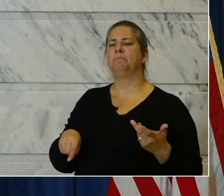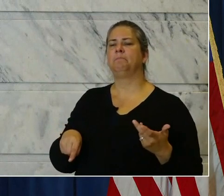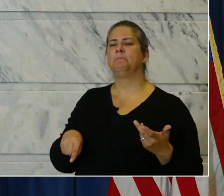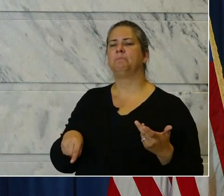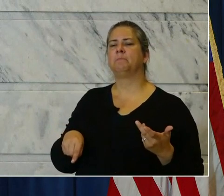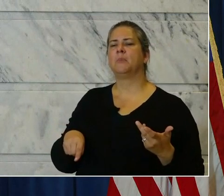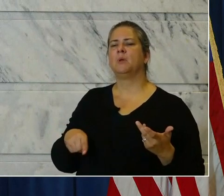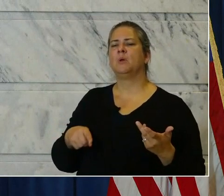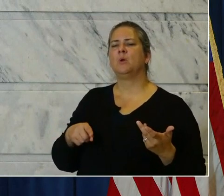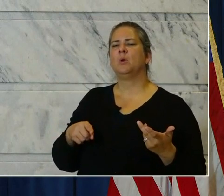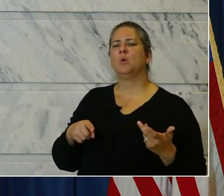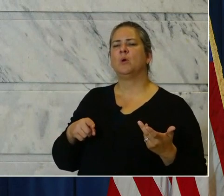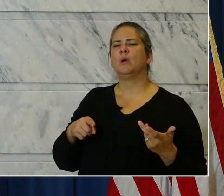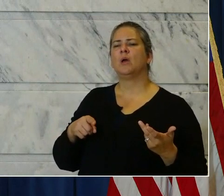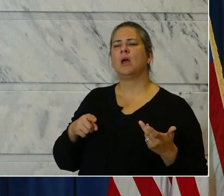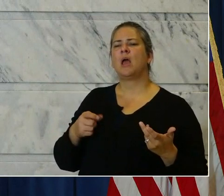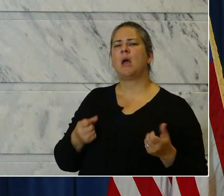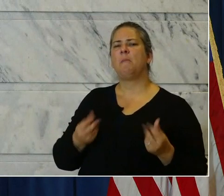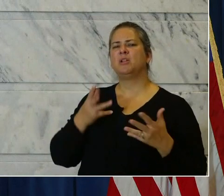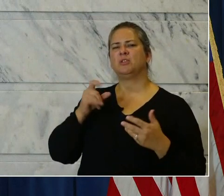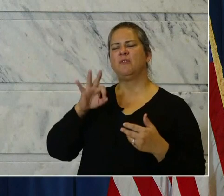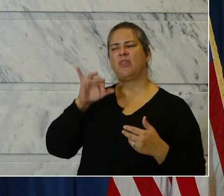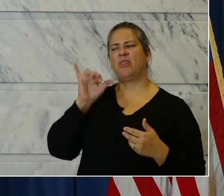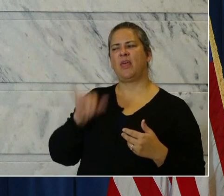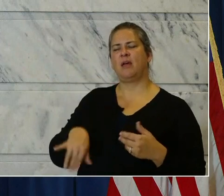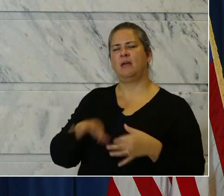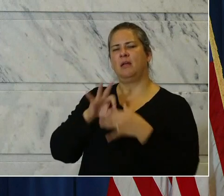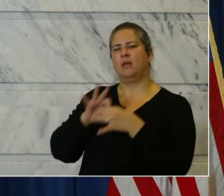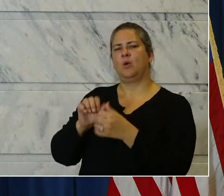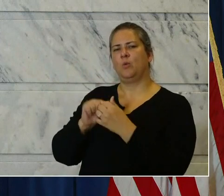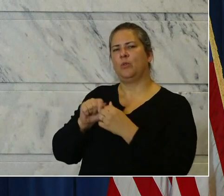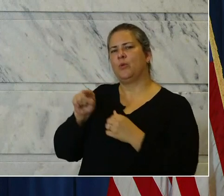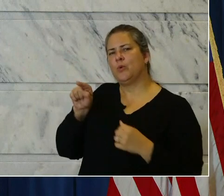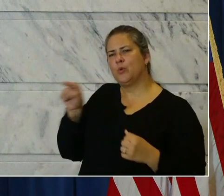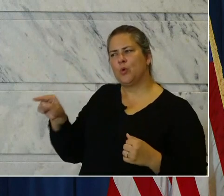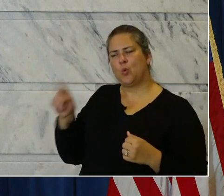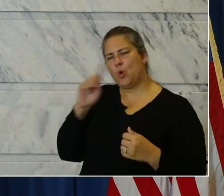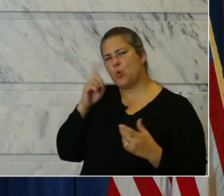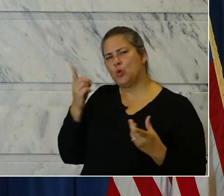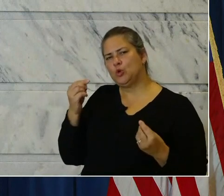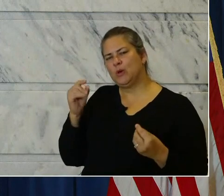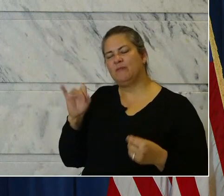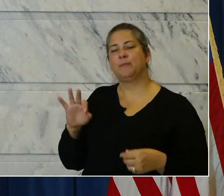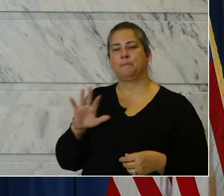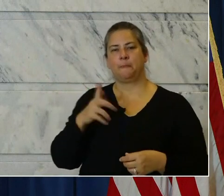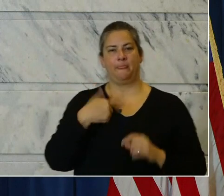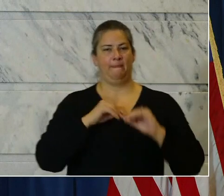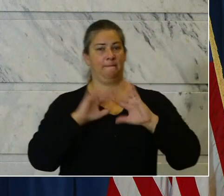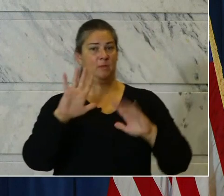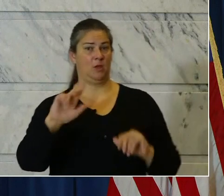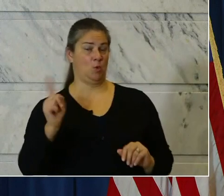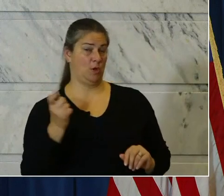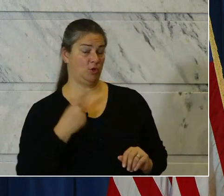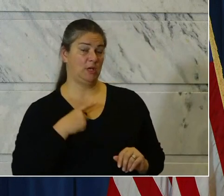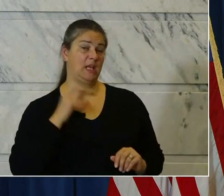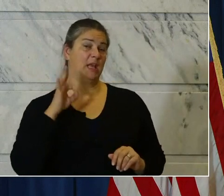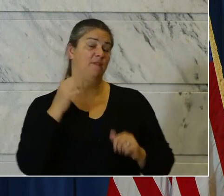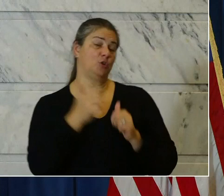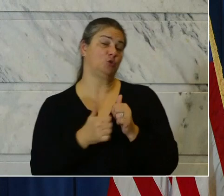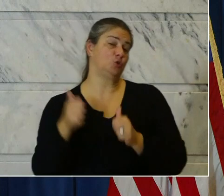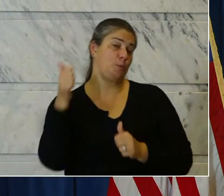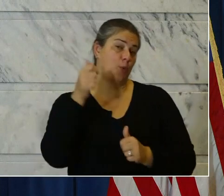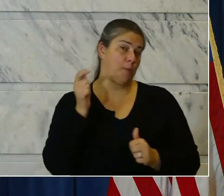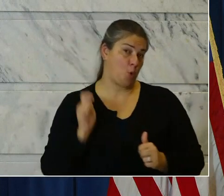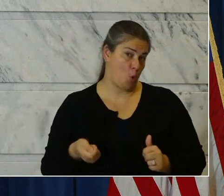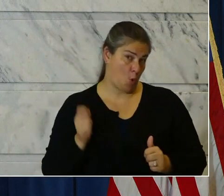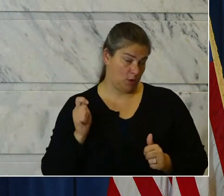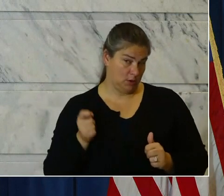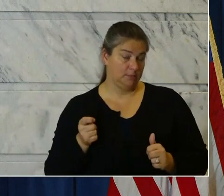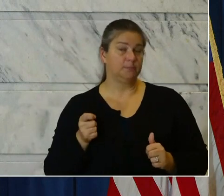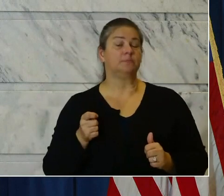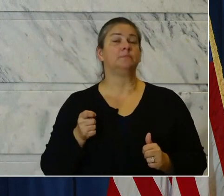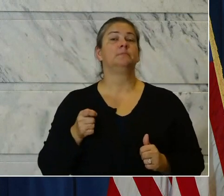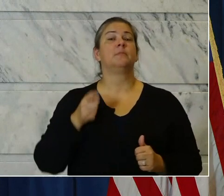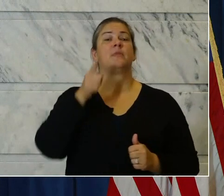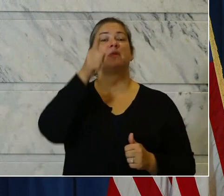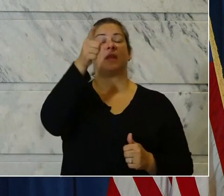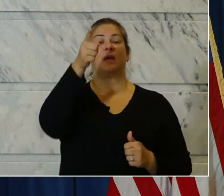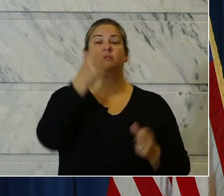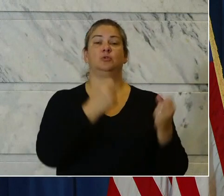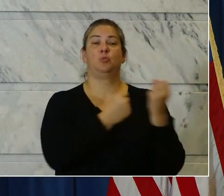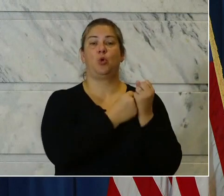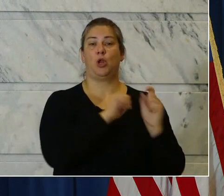SURE. ON SOMETHING MOSCOW THIS